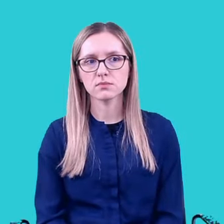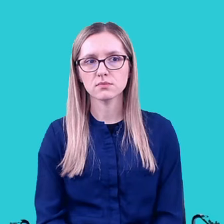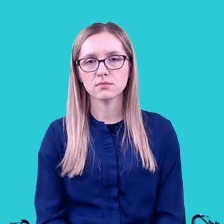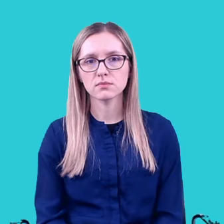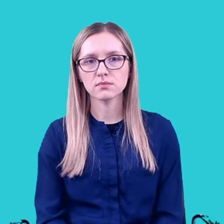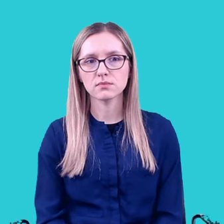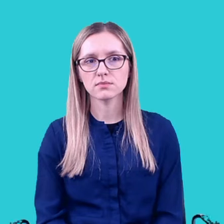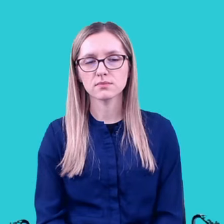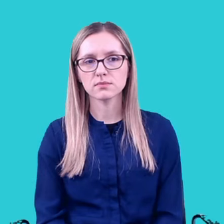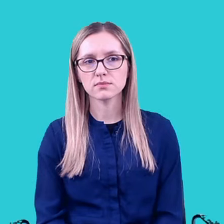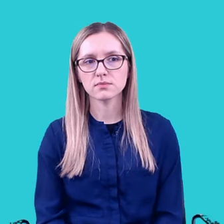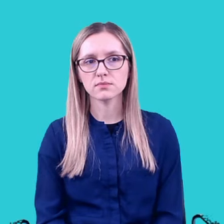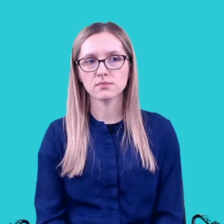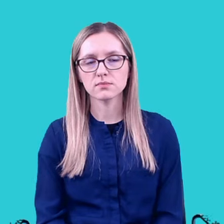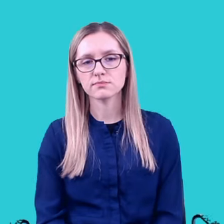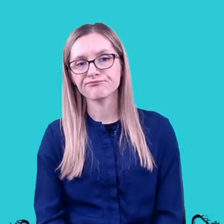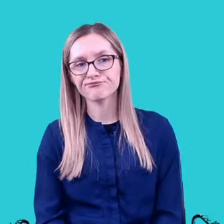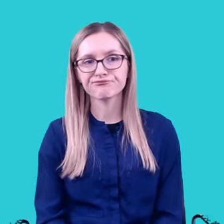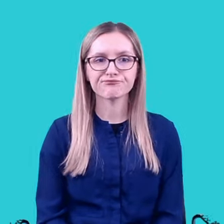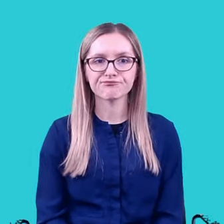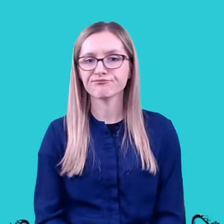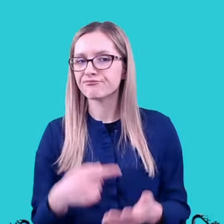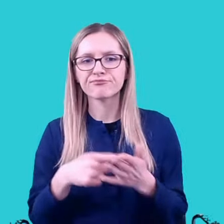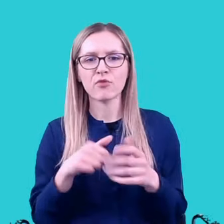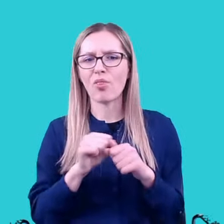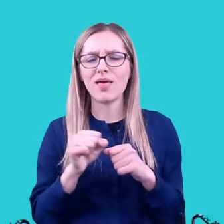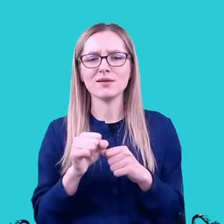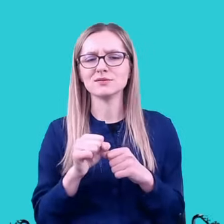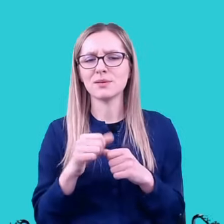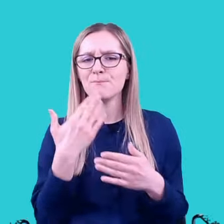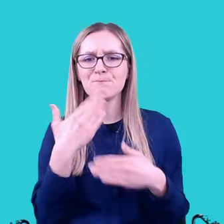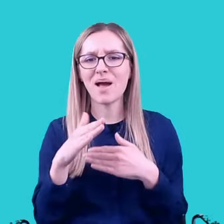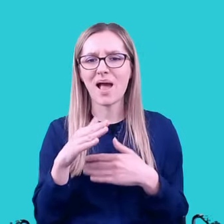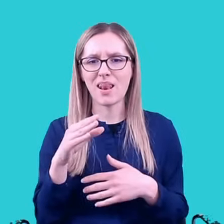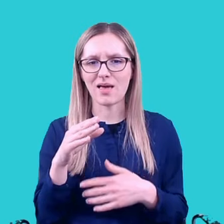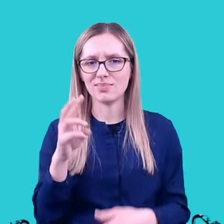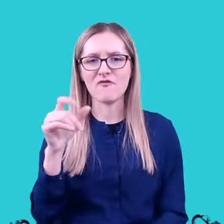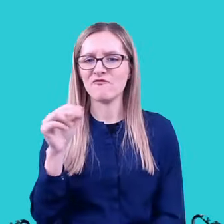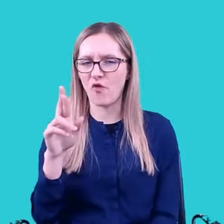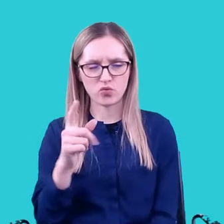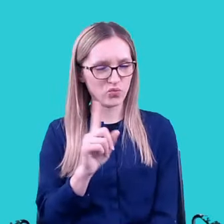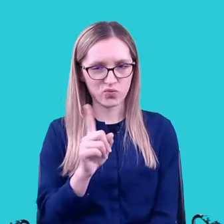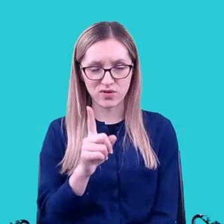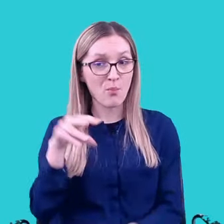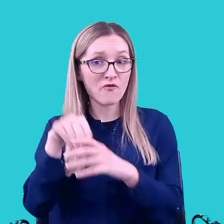No, it is not hydrogen combustion, because, if you look closer, there is no hydrogen there, only protons.